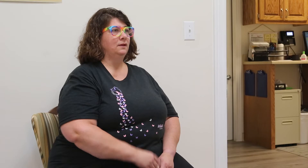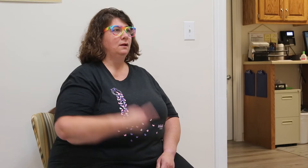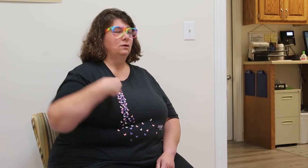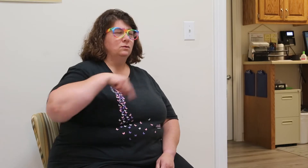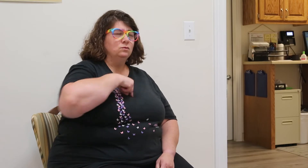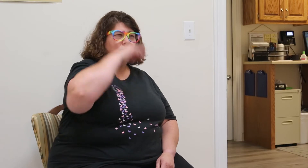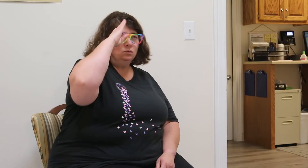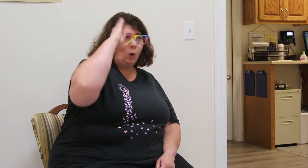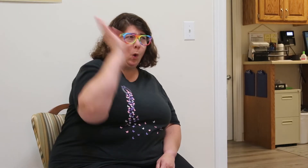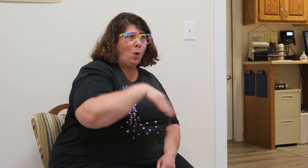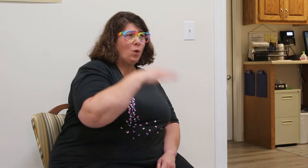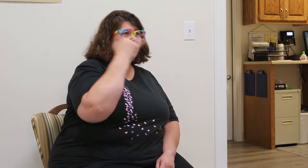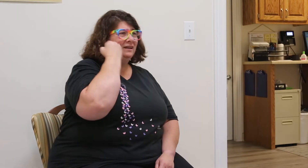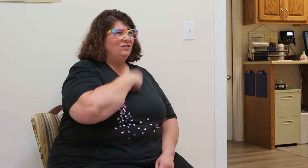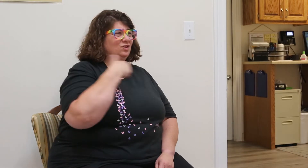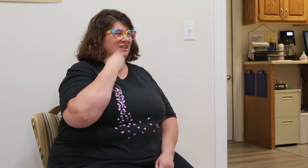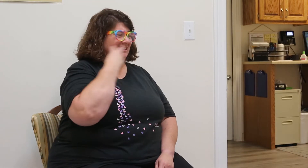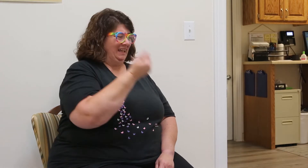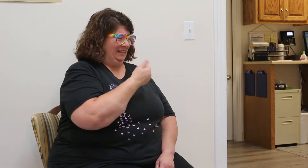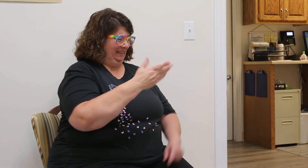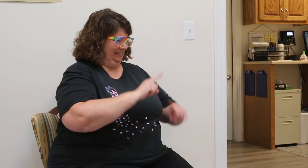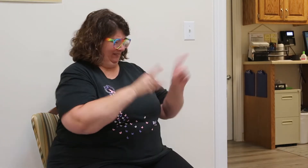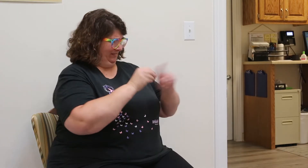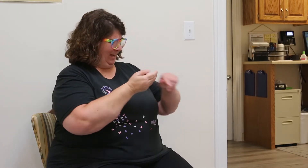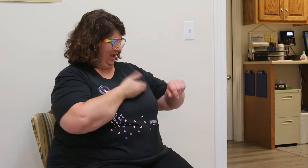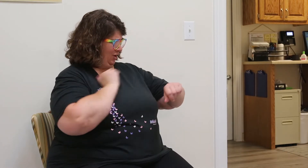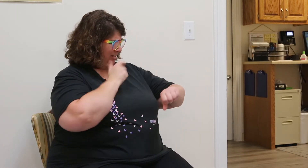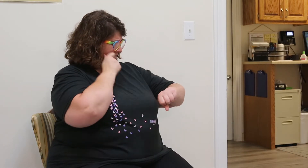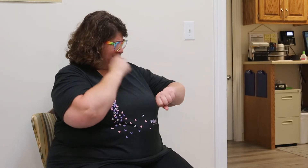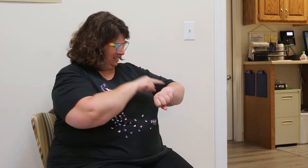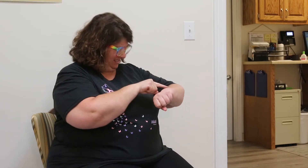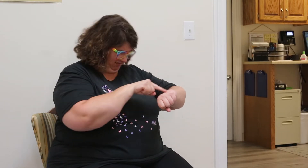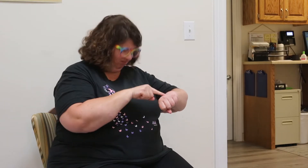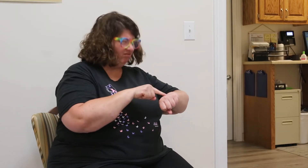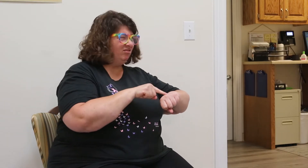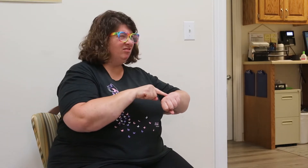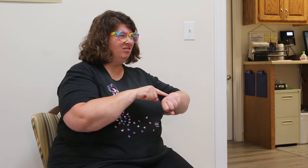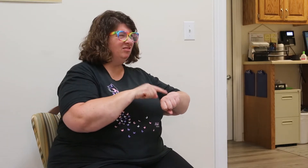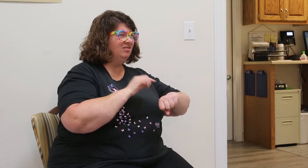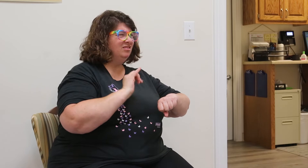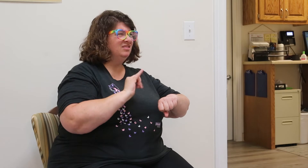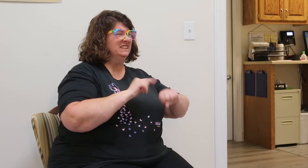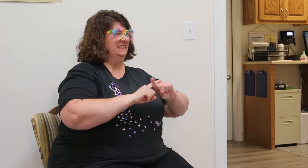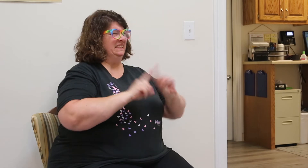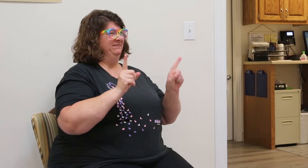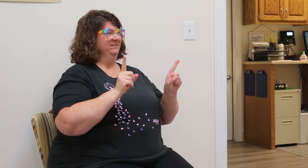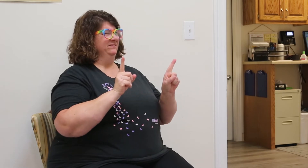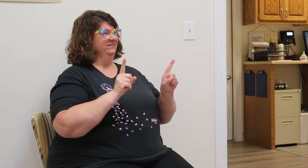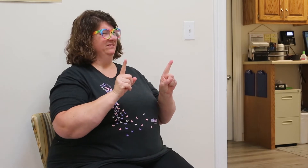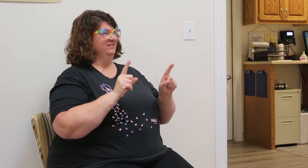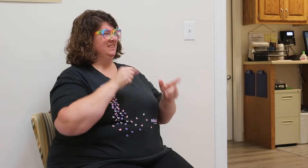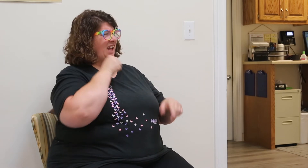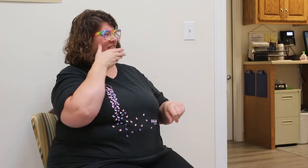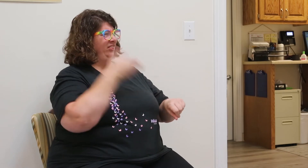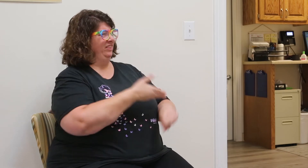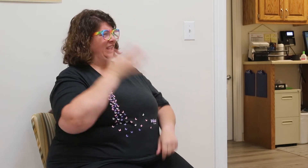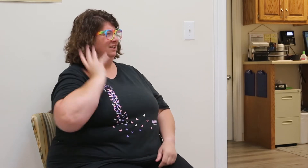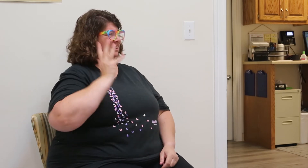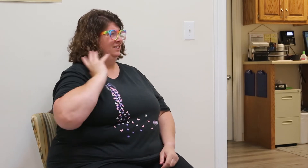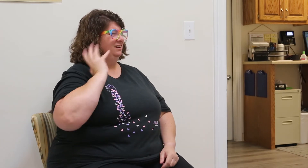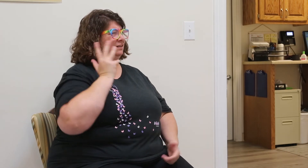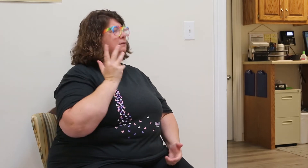We know that if we see anything different on our skin that wasn’t there before,